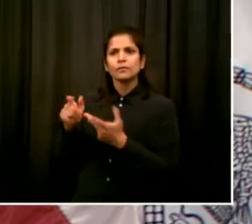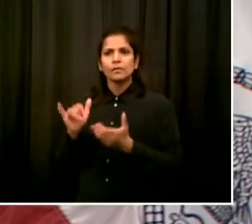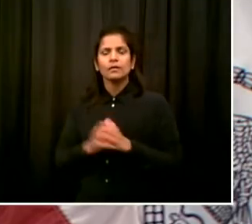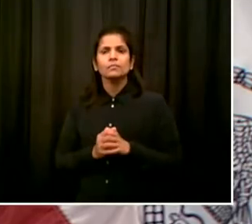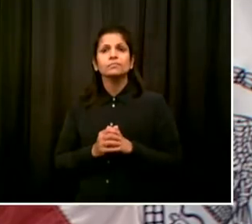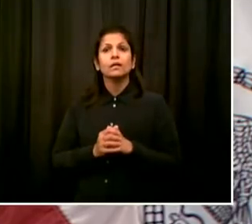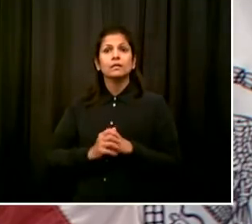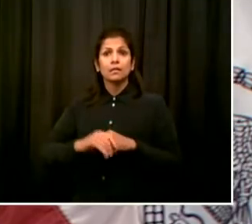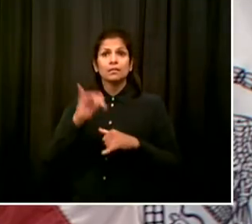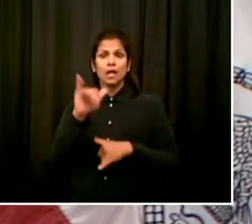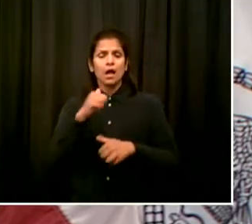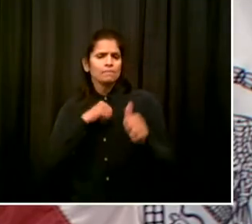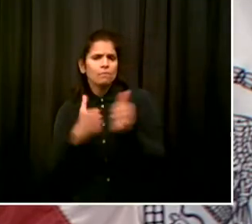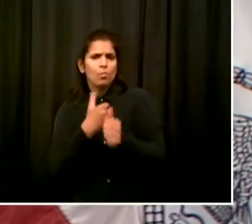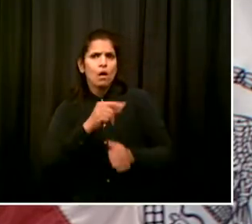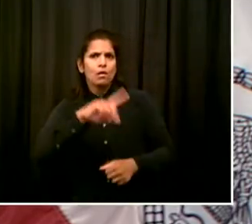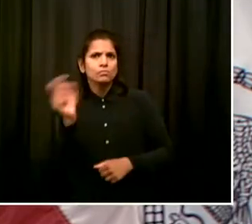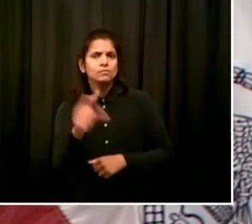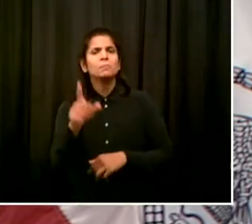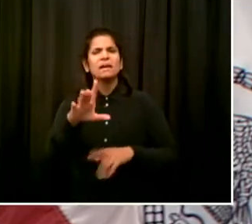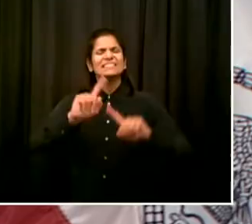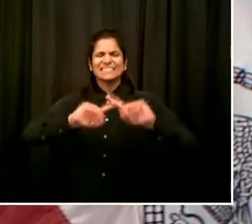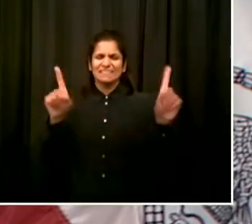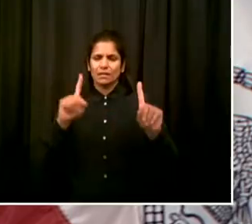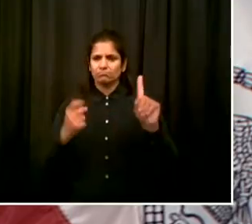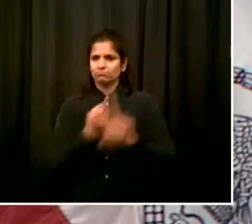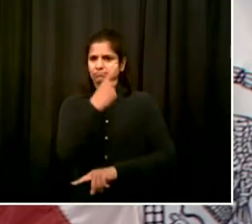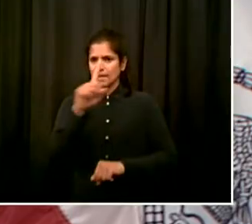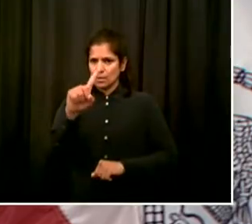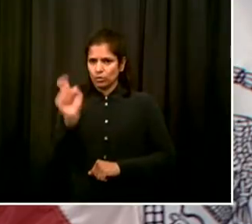FOLLOW THROUGH. ON A